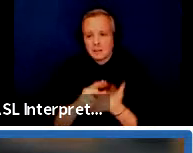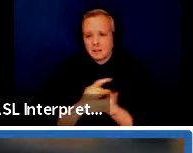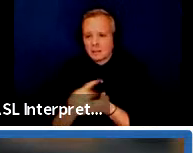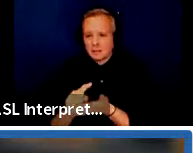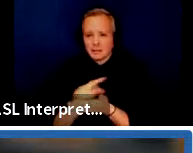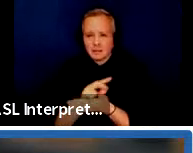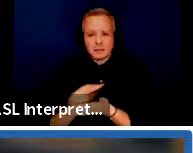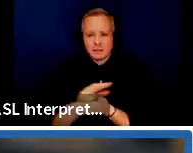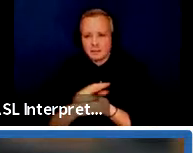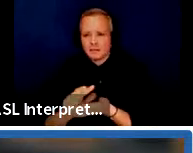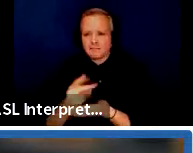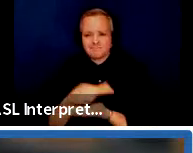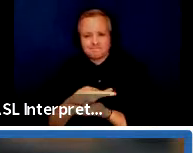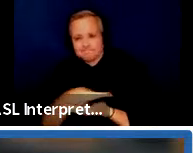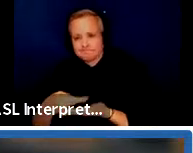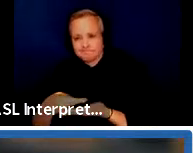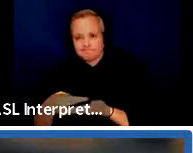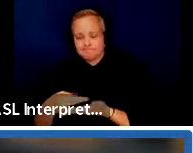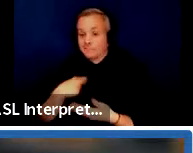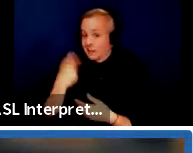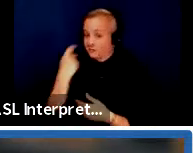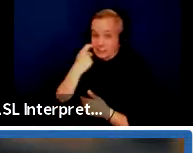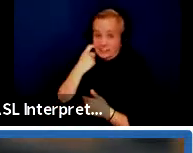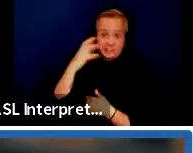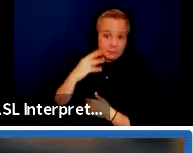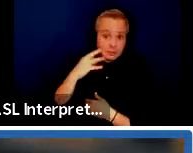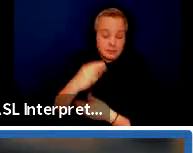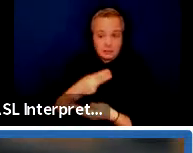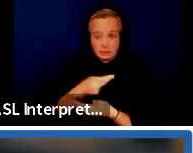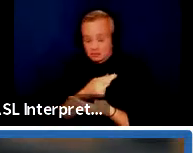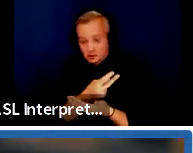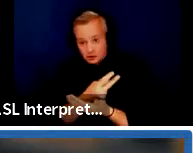ACTUALLY I HAVE JUST EXPERIENCED RECENTLY WITH STILL HAVING TO